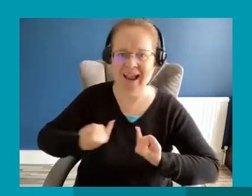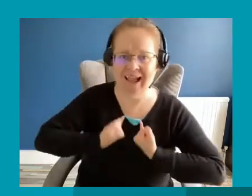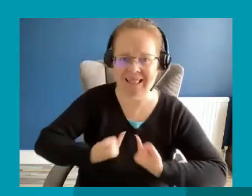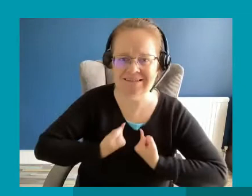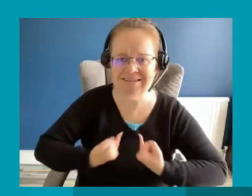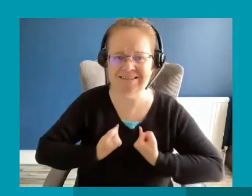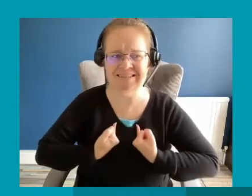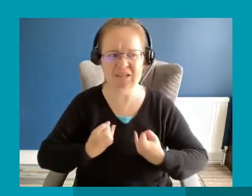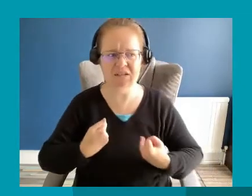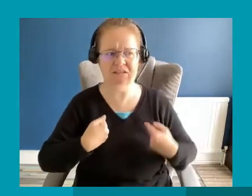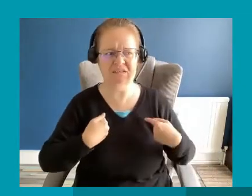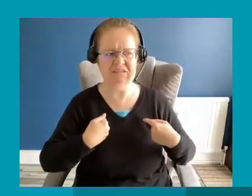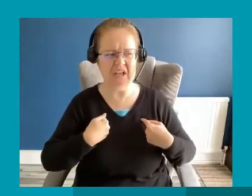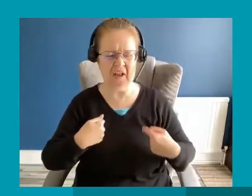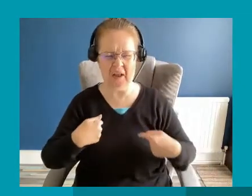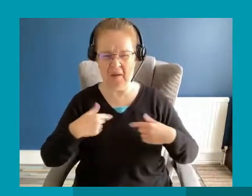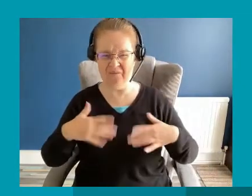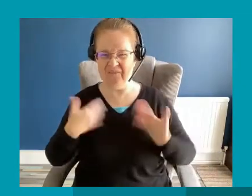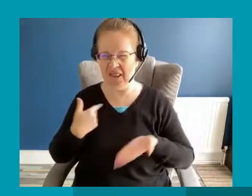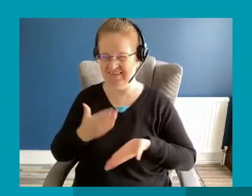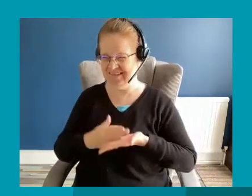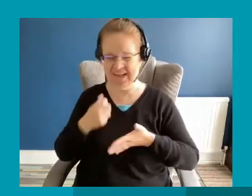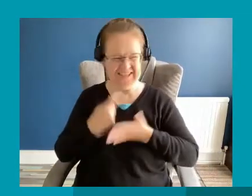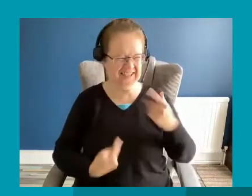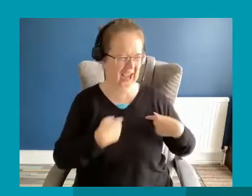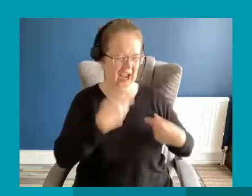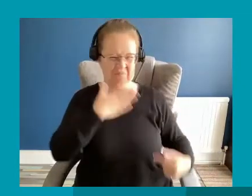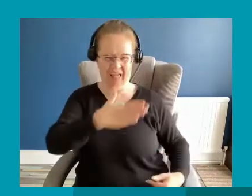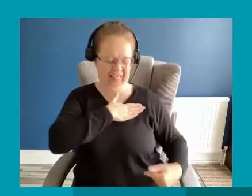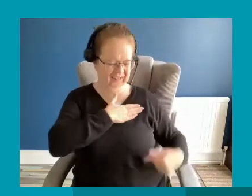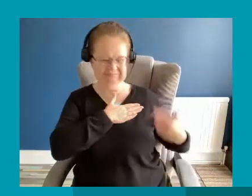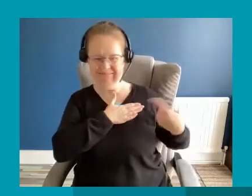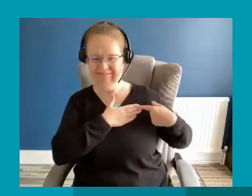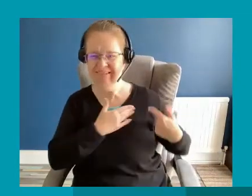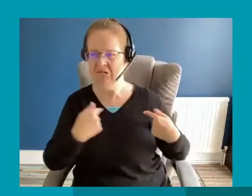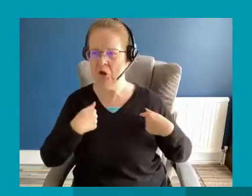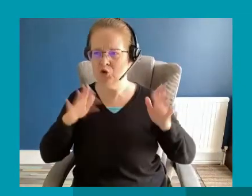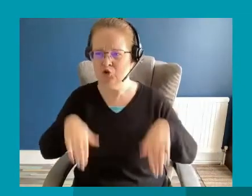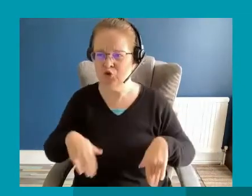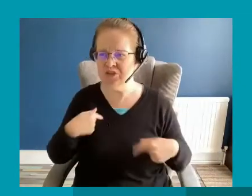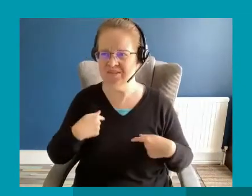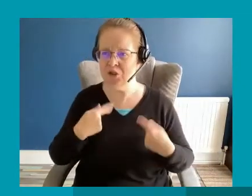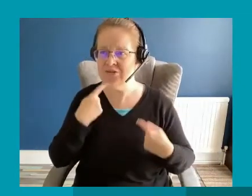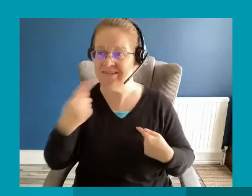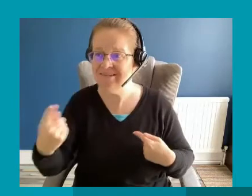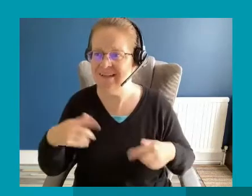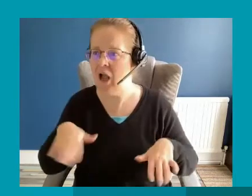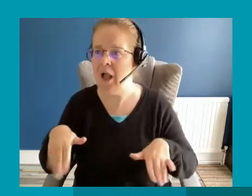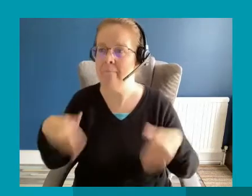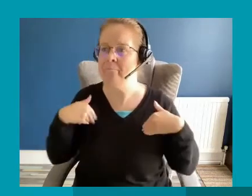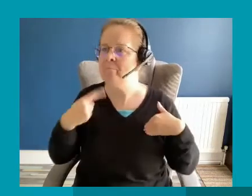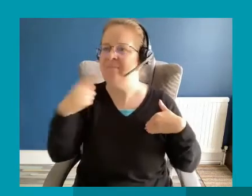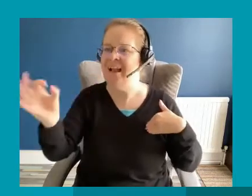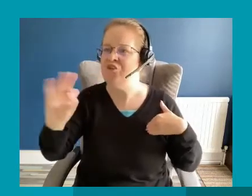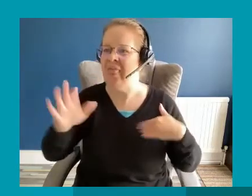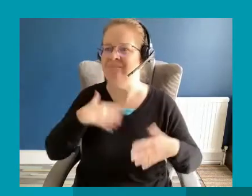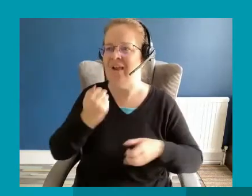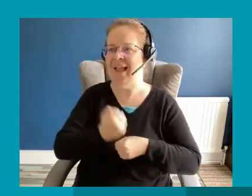maybe a little bit of an impostor syndrome should or shouldn't I? I felt guilty if I did. Guilty if I didn't,